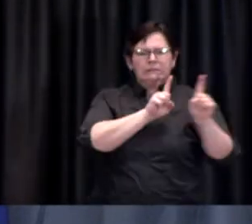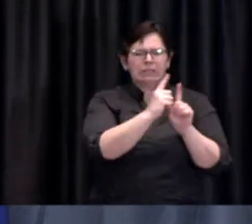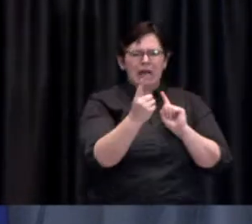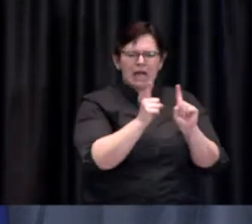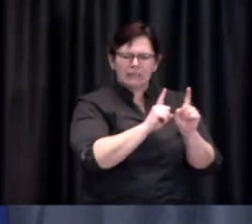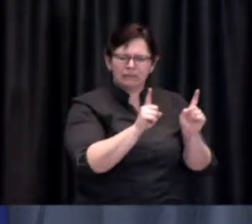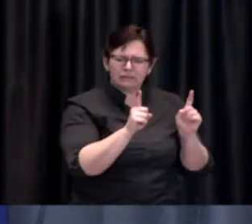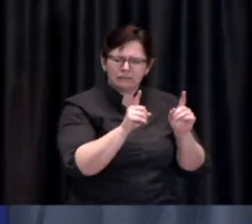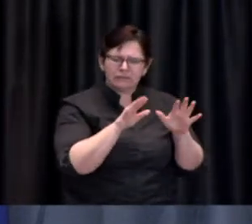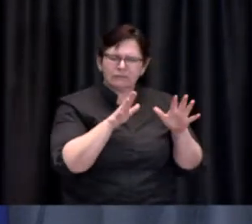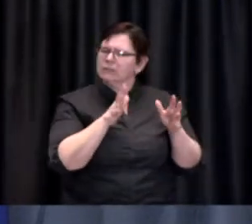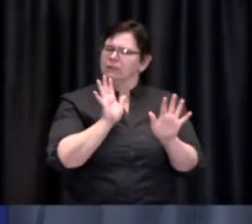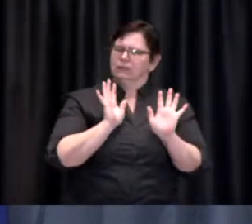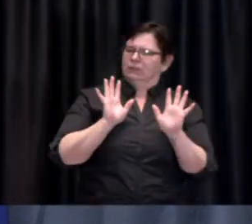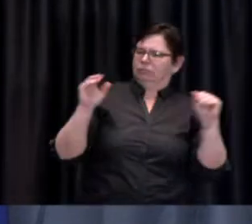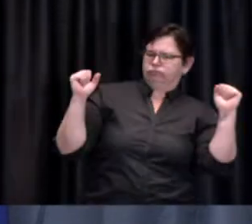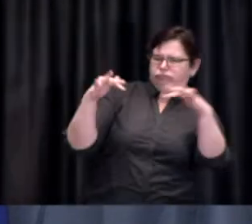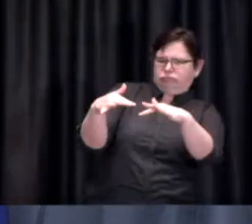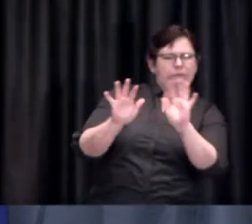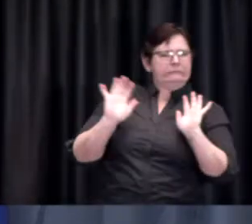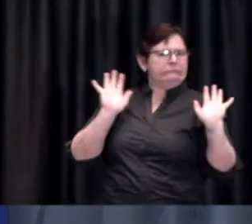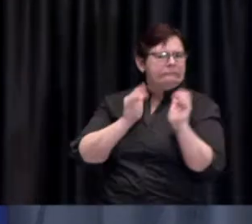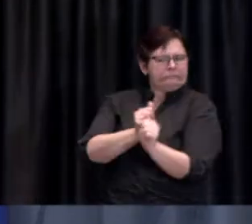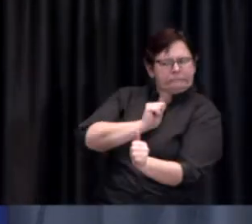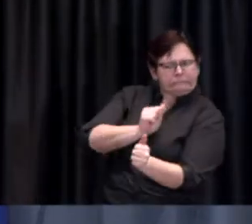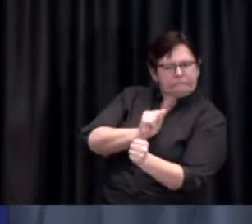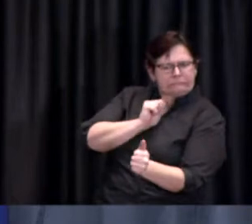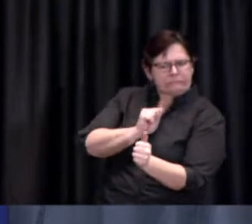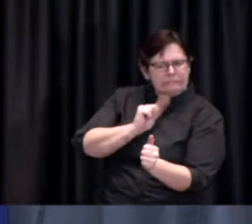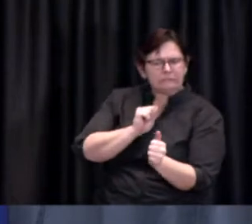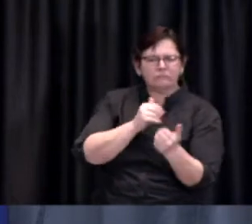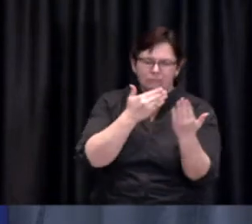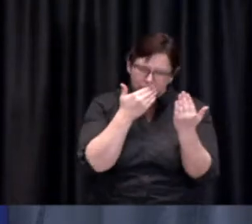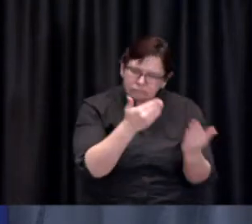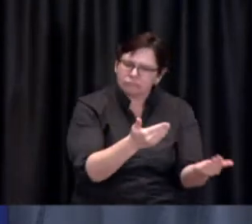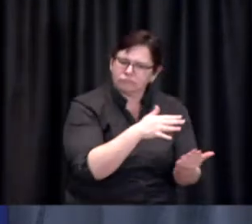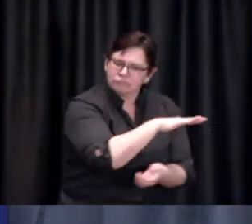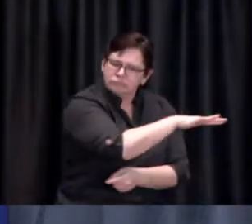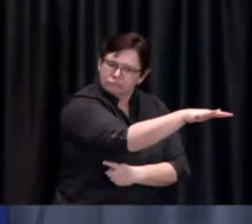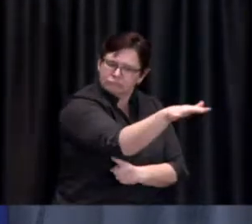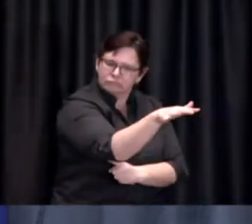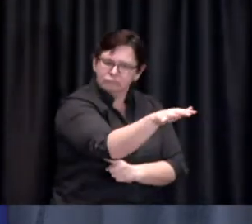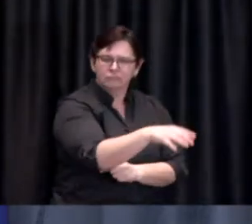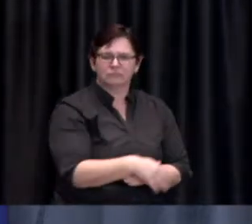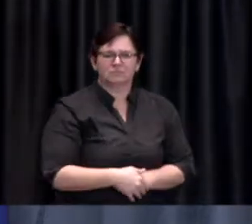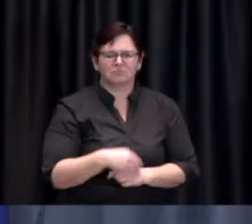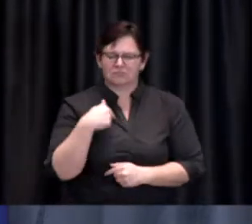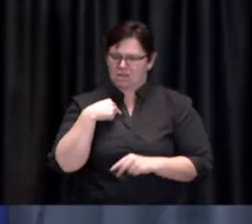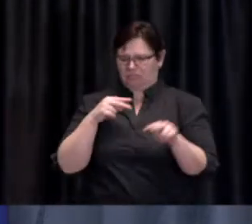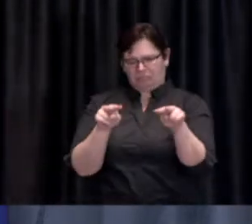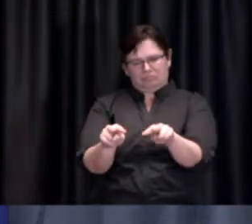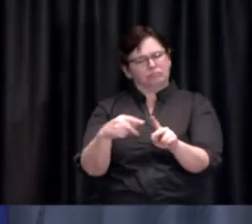and they're washing their hands. My sense of optimism is also based on the work that we're doing to support the